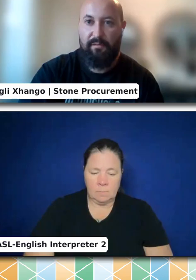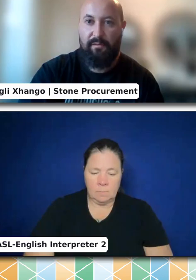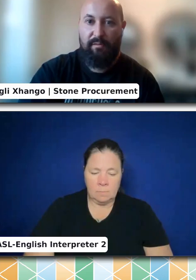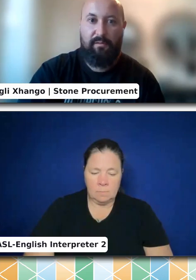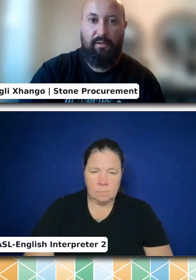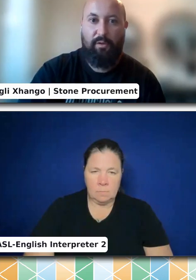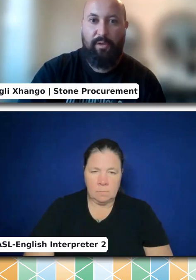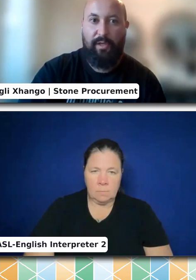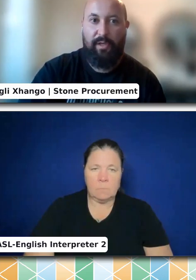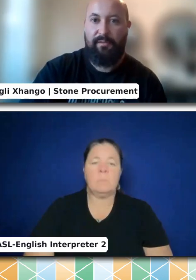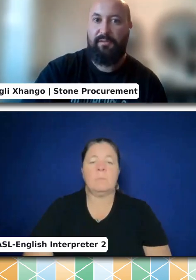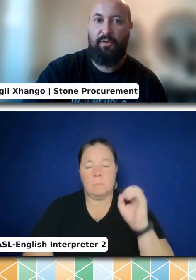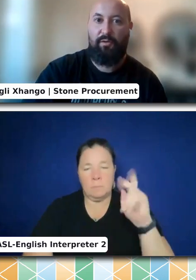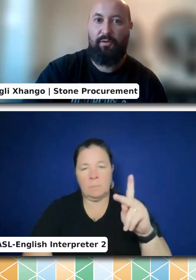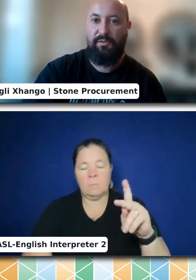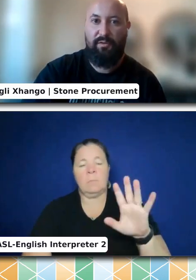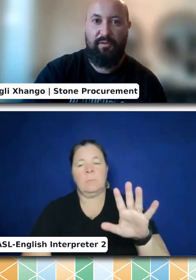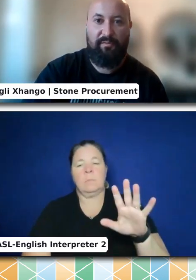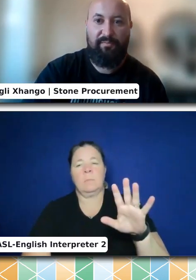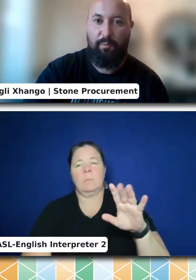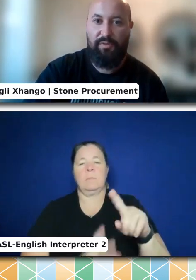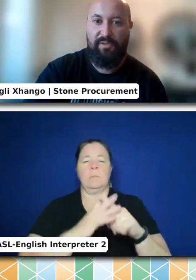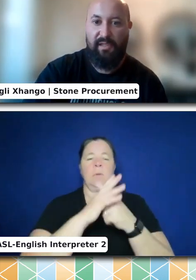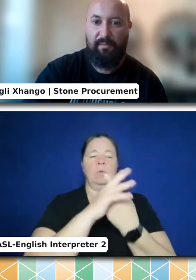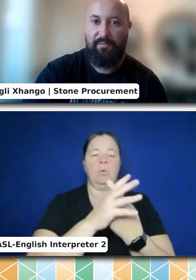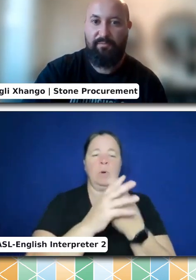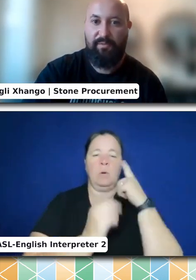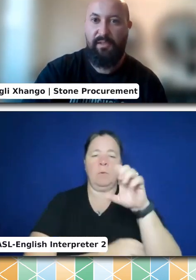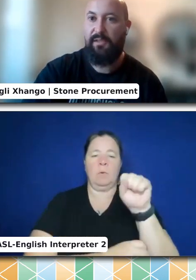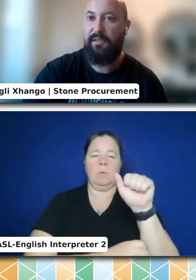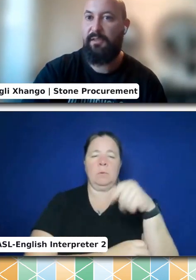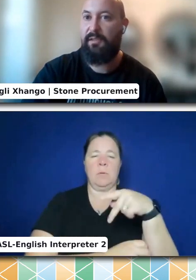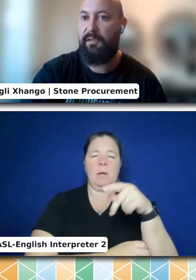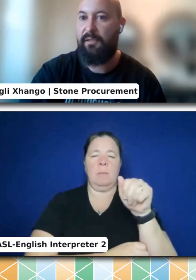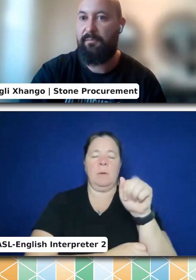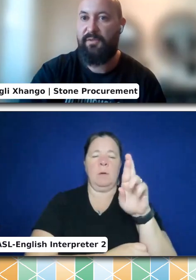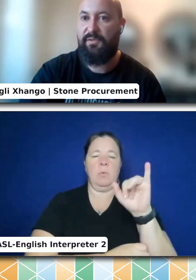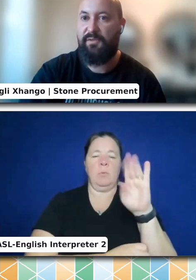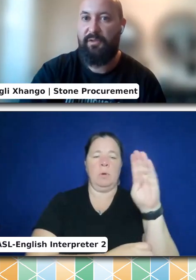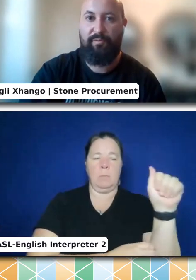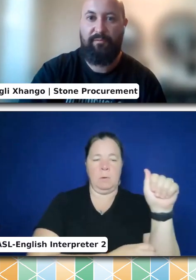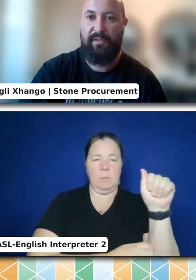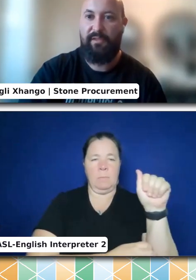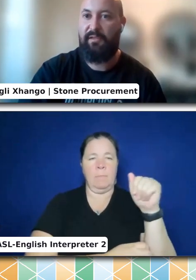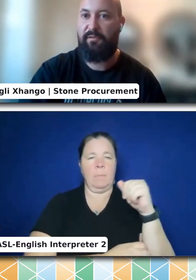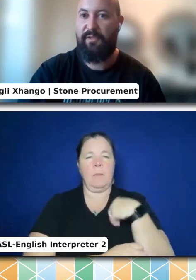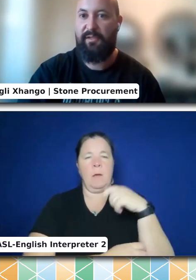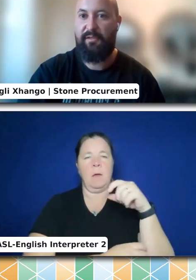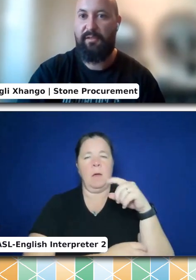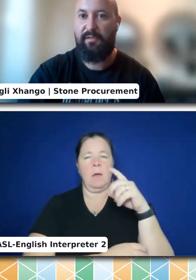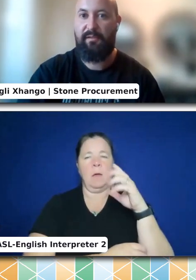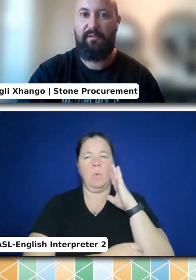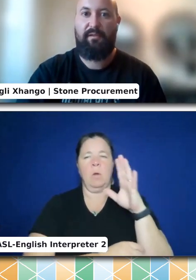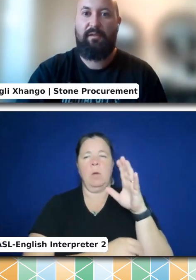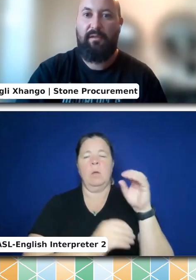Okay, so to start off for South Hariba. I'm just trying to move everything out of the way here.